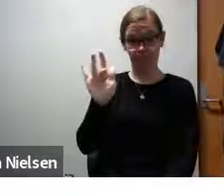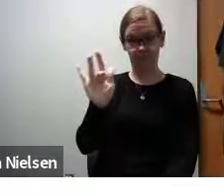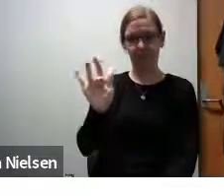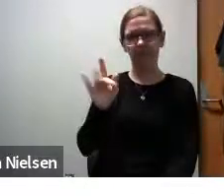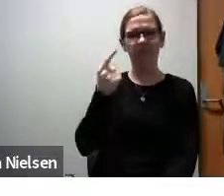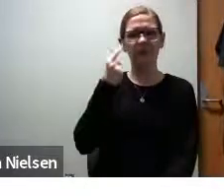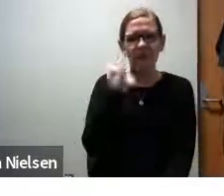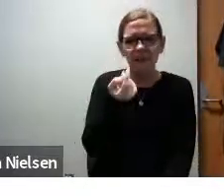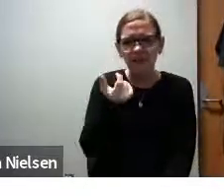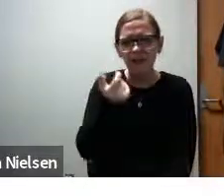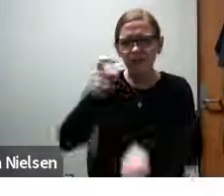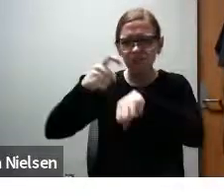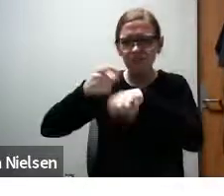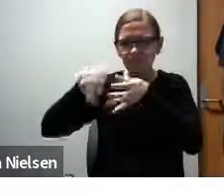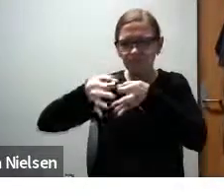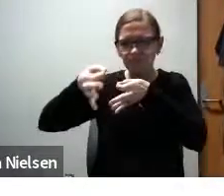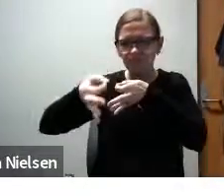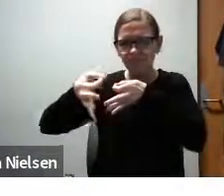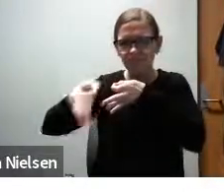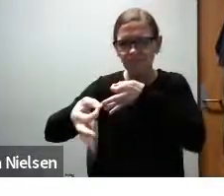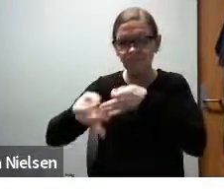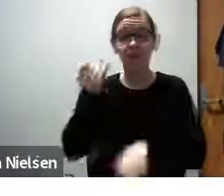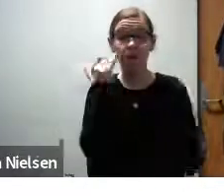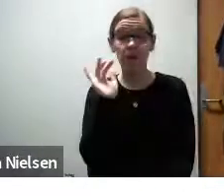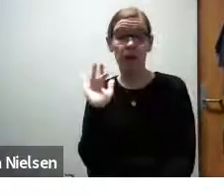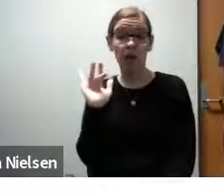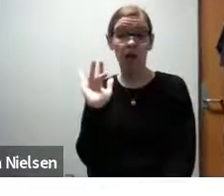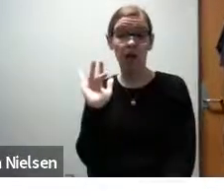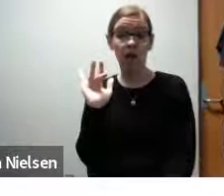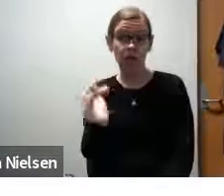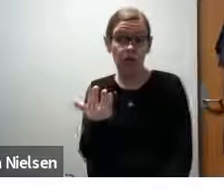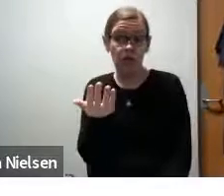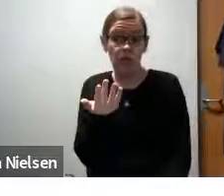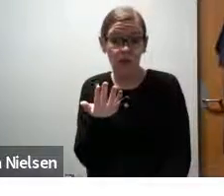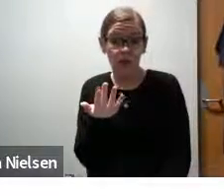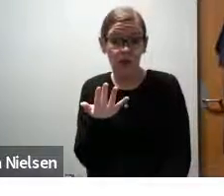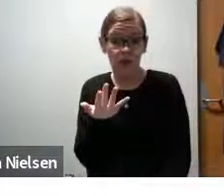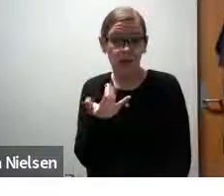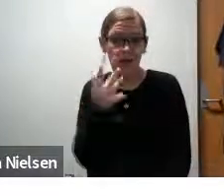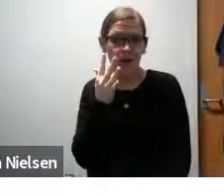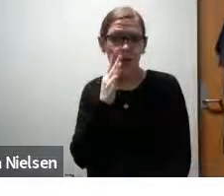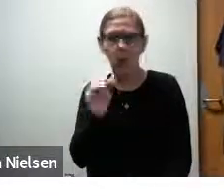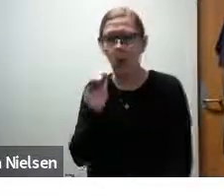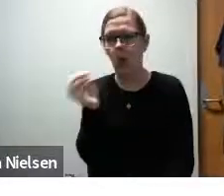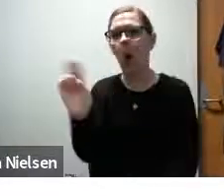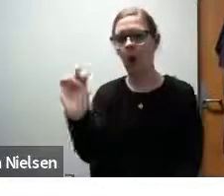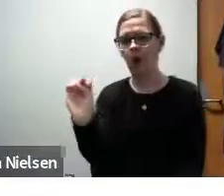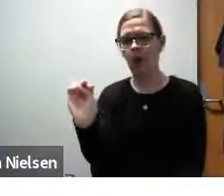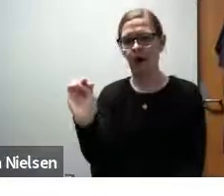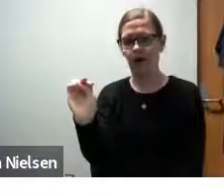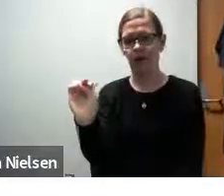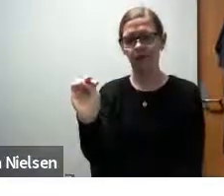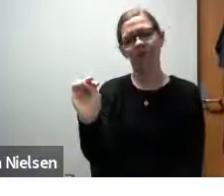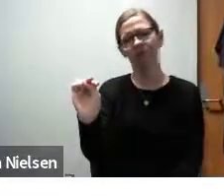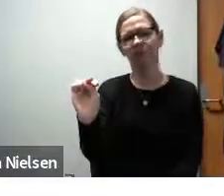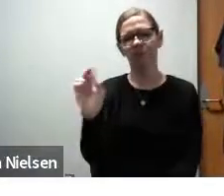stop for a minute, usually it will go in and fix itself and it'll unmute them. Um, but I think that's just something to do same. Yeah, I think that's just the delay that we